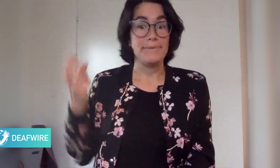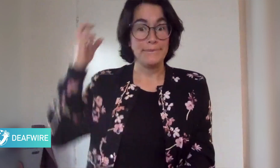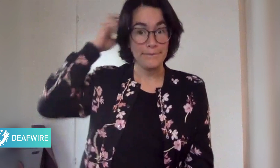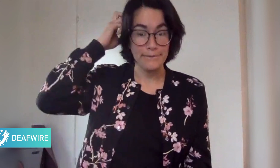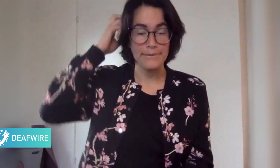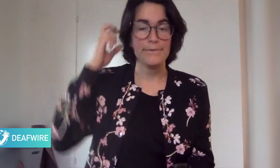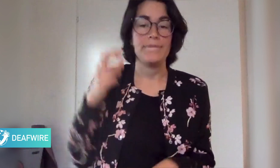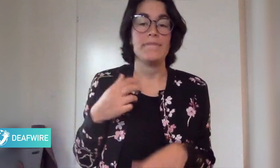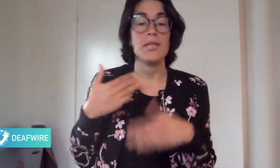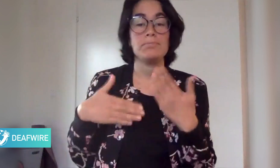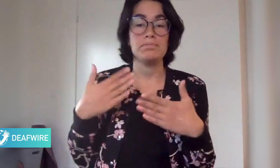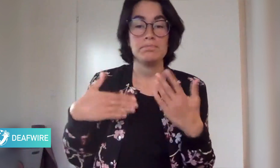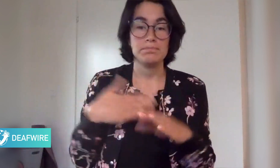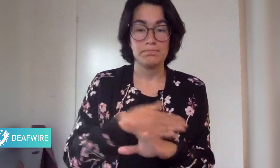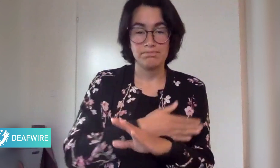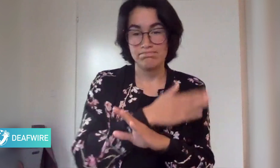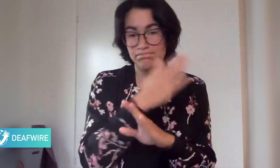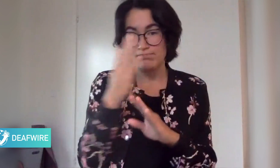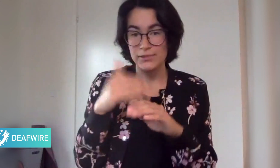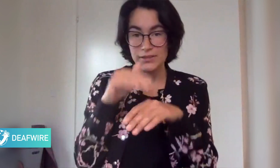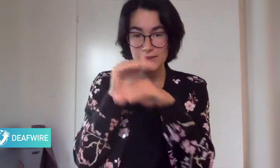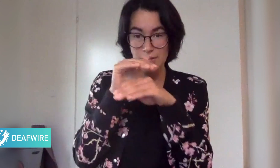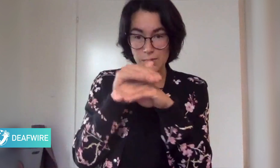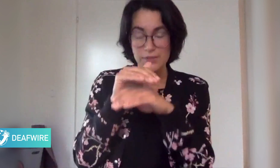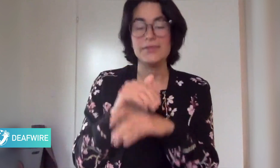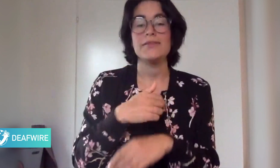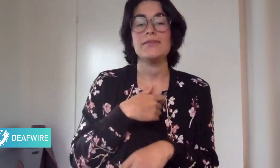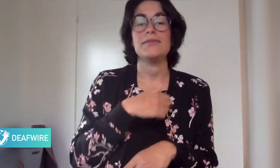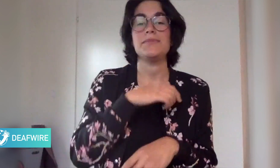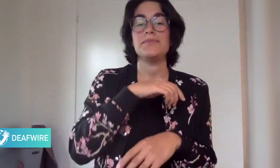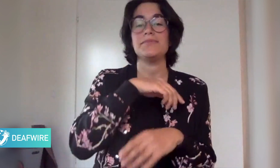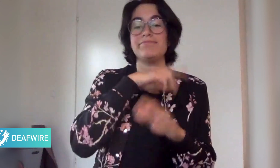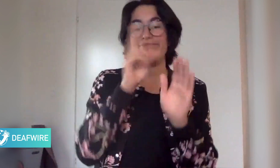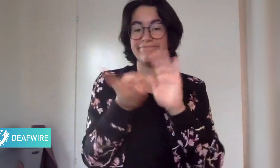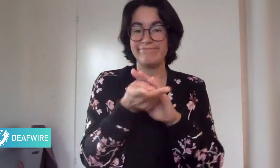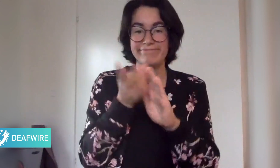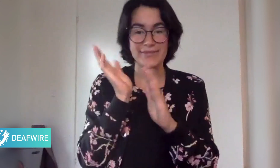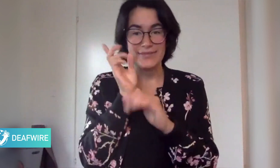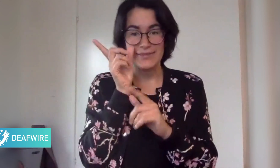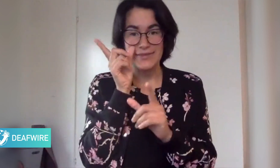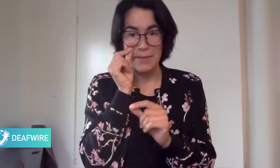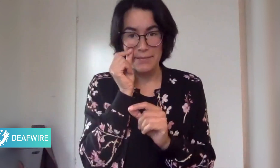The reason why I did that was because when I use my CI all day